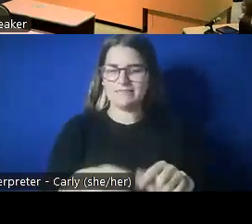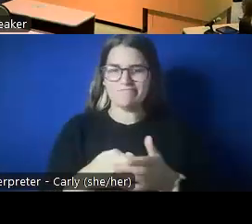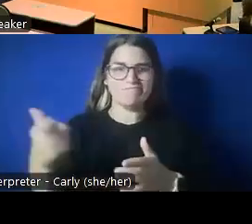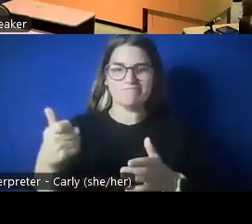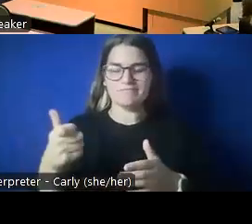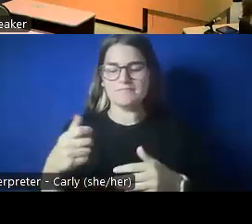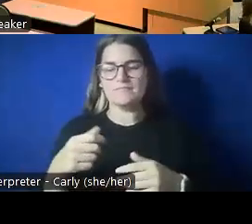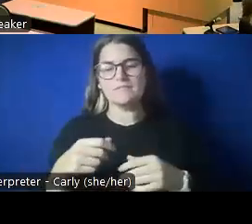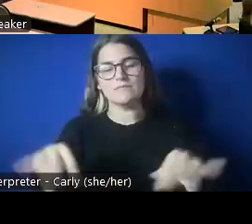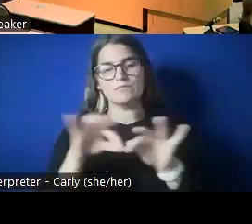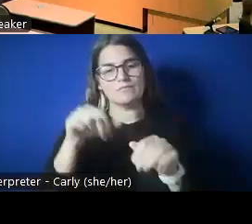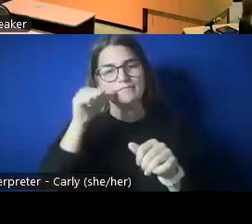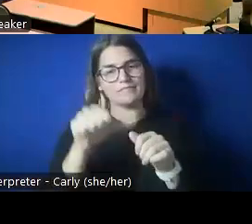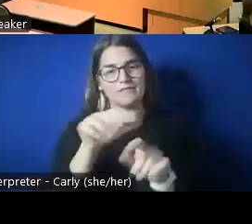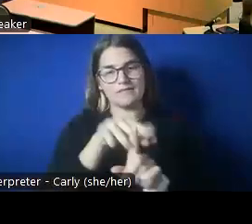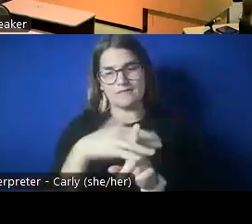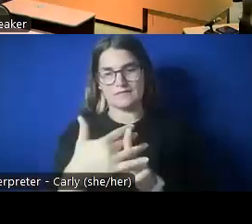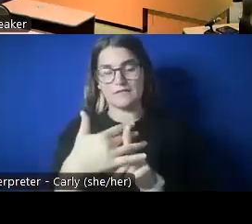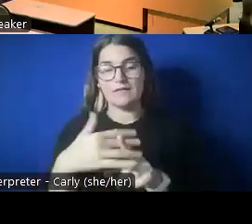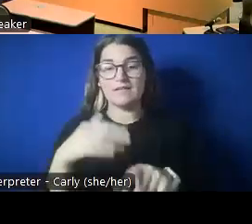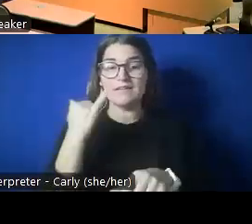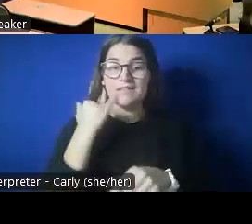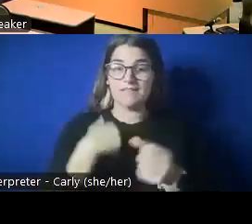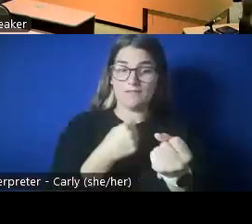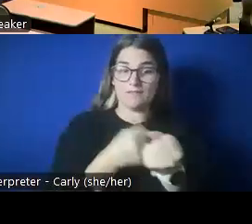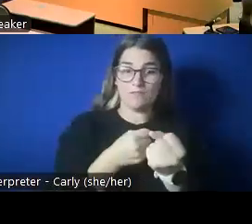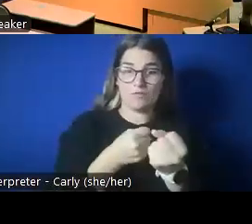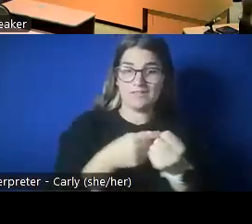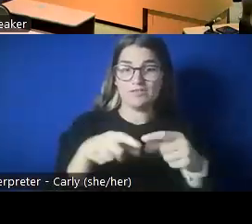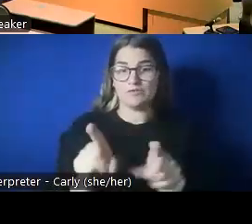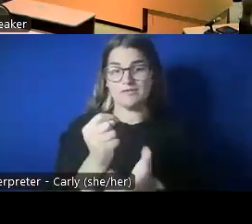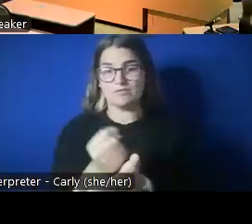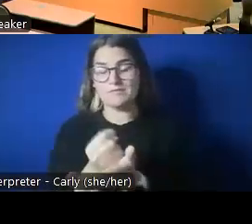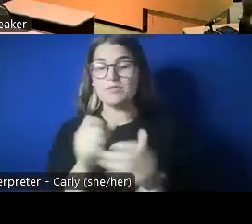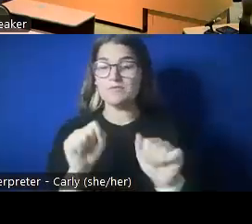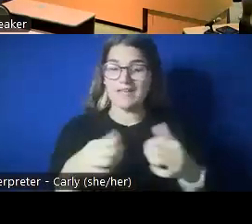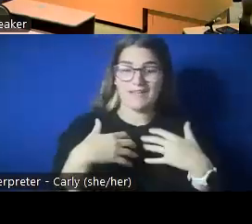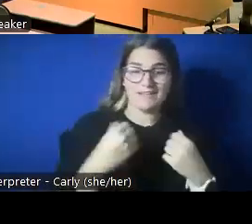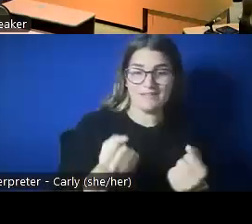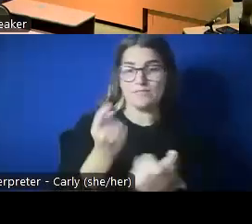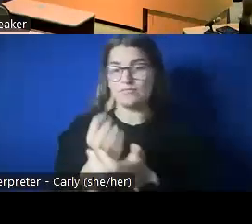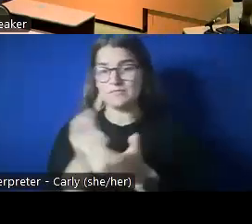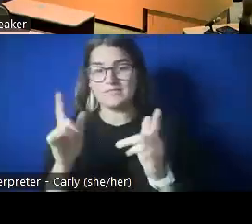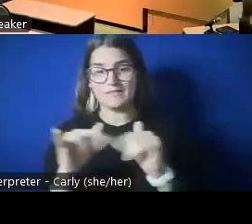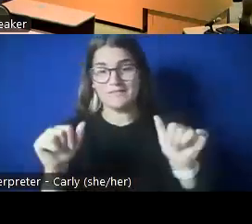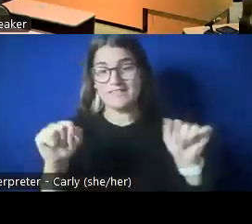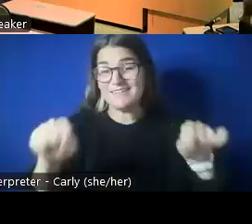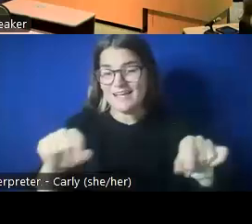are being supported in substance use treatment it could make sense to do treatment at heel at the same time as long as that's being addressed we just don't want to miss it and then cause a